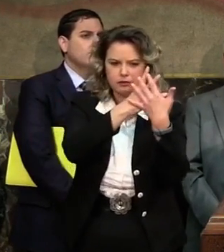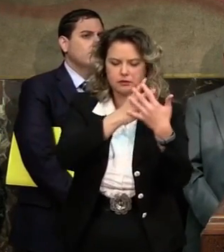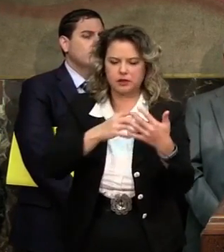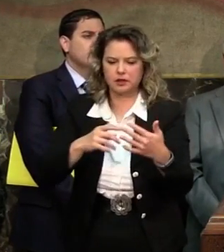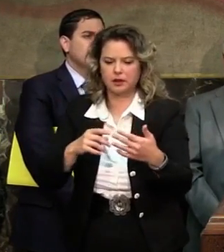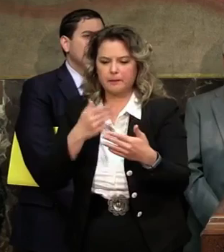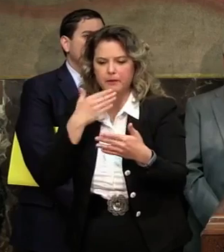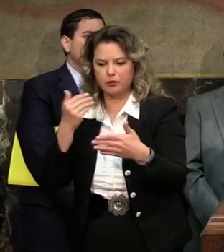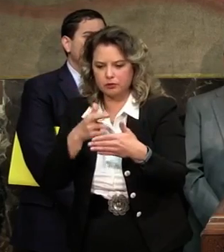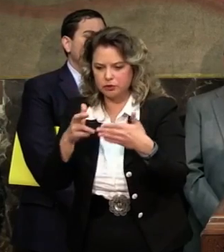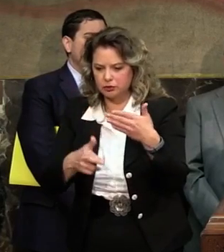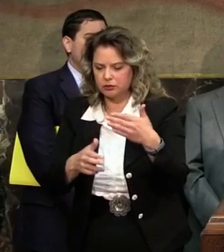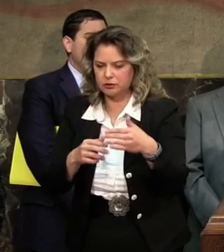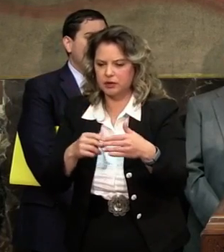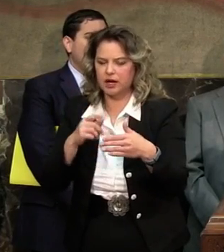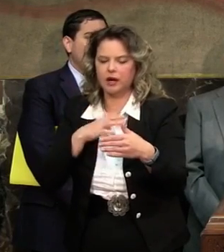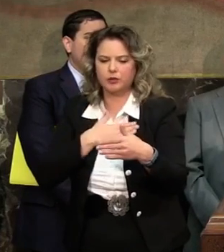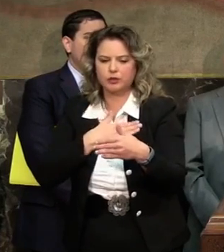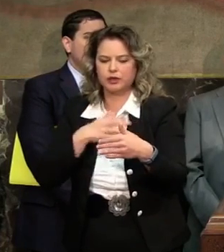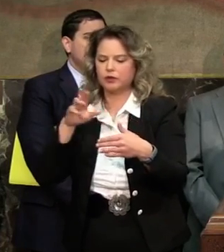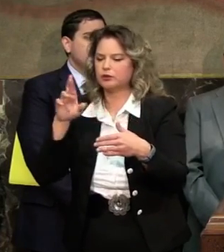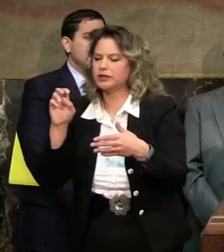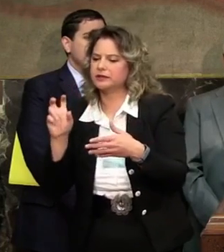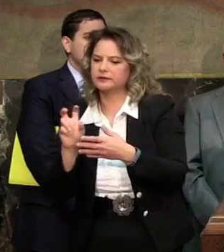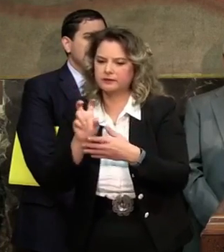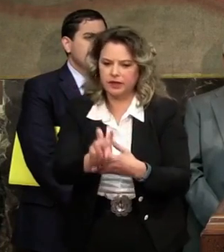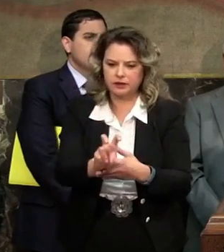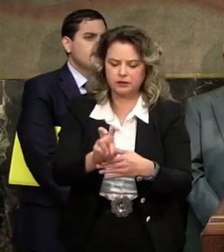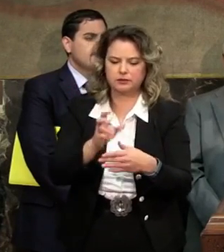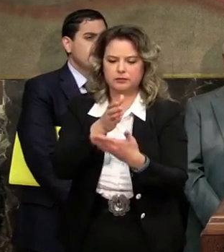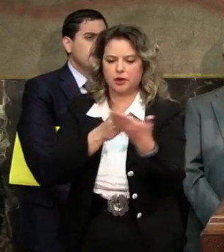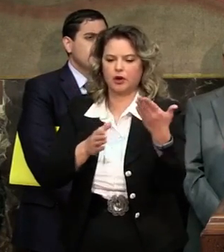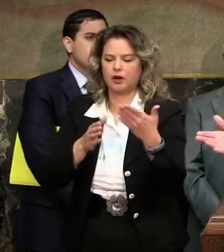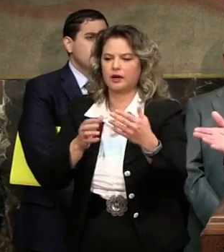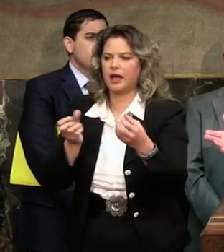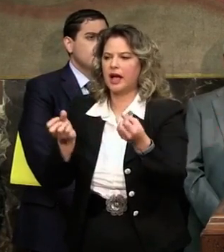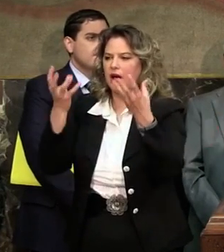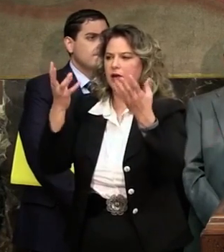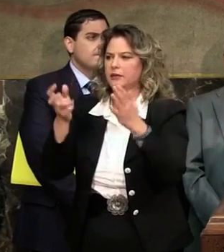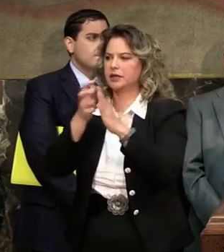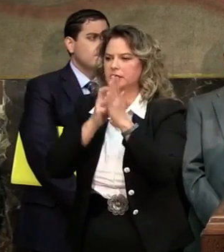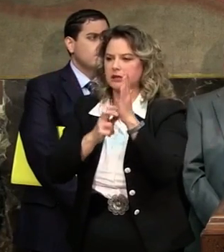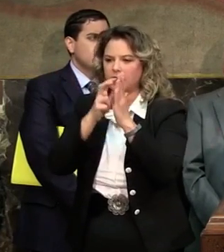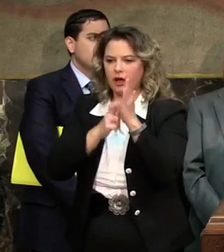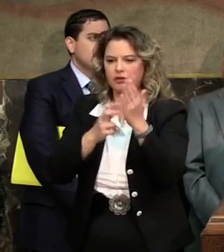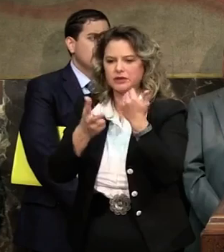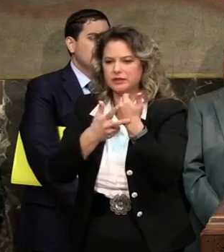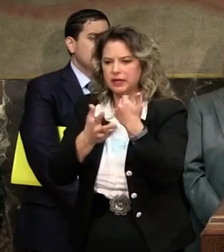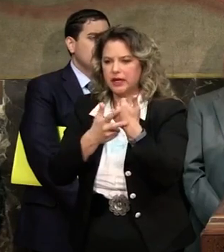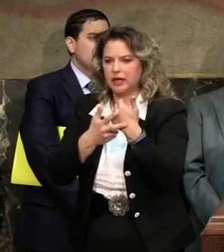reinvestment piece the fact that the dollars that are saved from not incarcerating people that Chief Justice